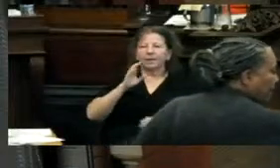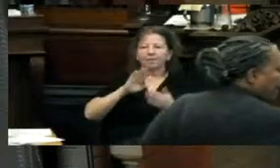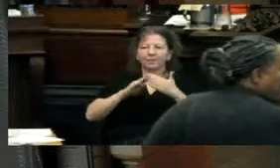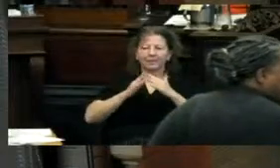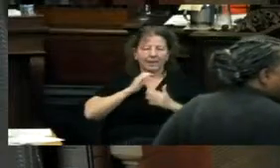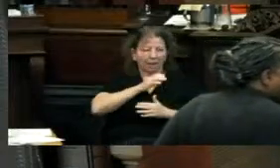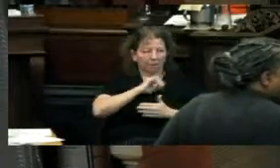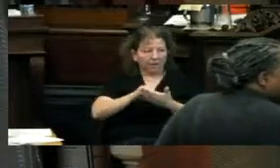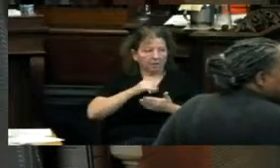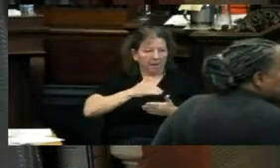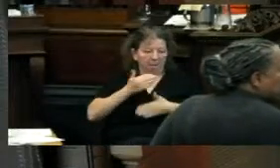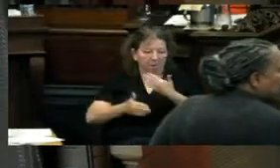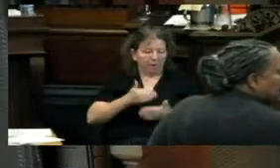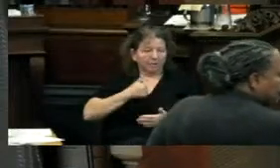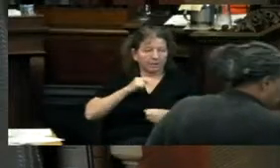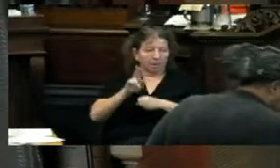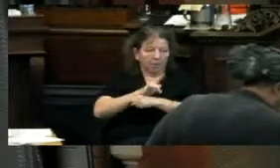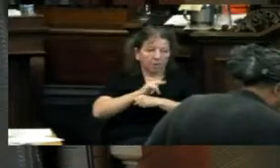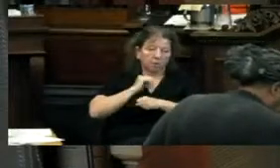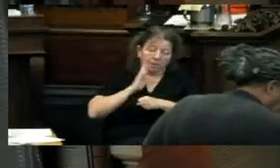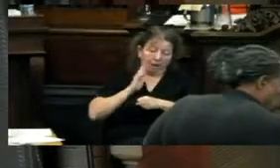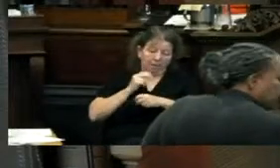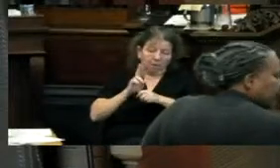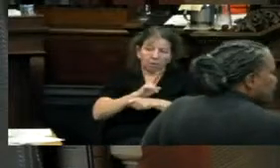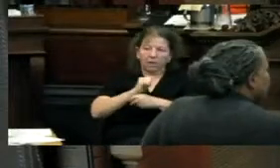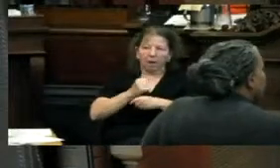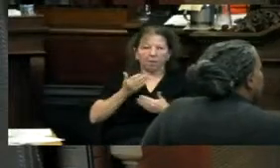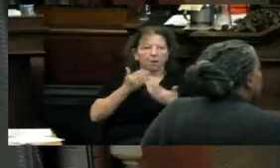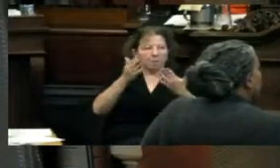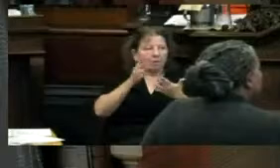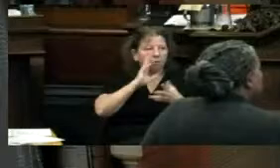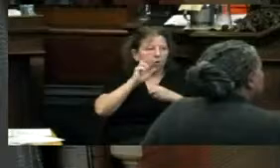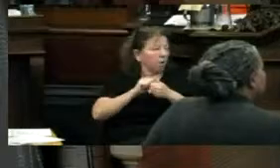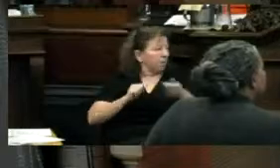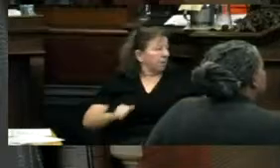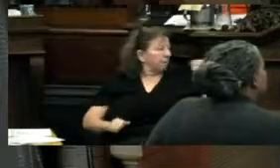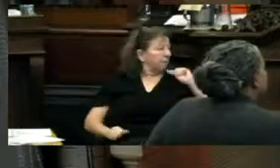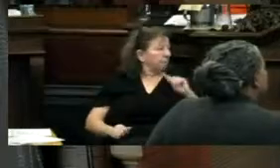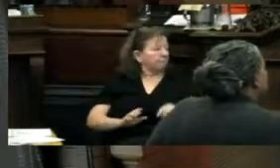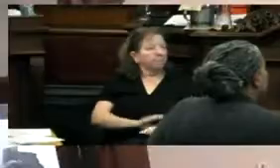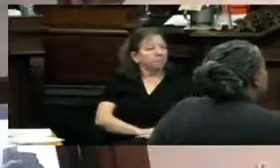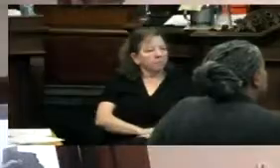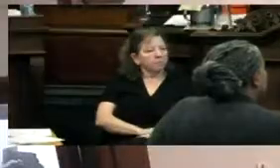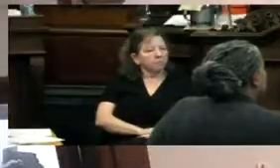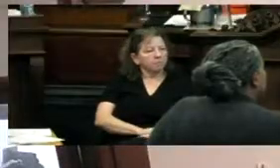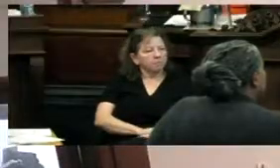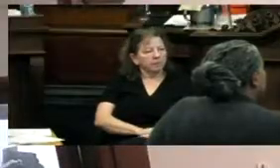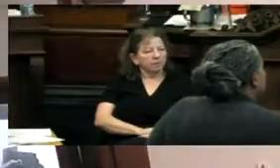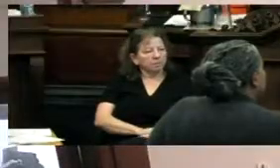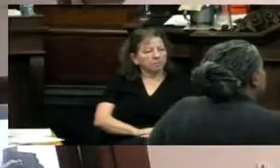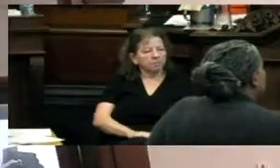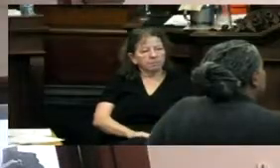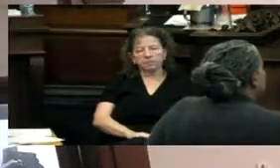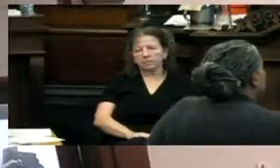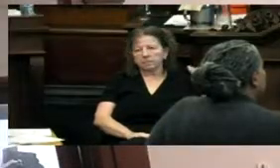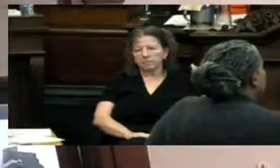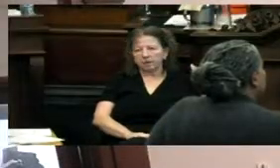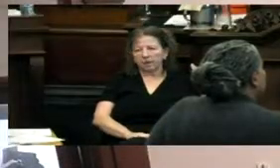directly to the council president. I called the council president and that's the process I use and that's what I will continue to use. And then if